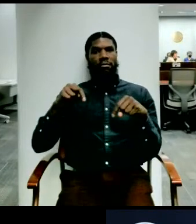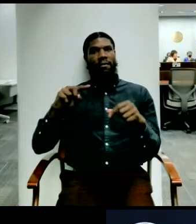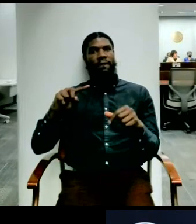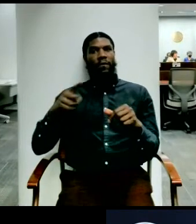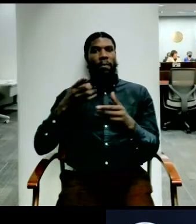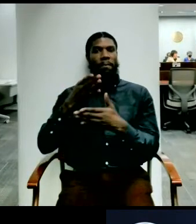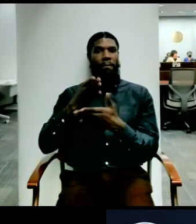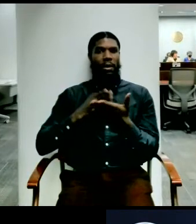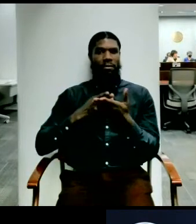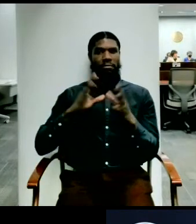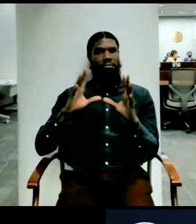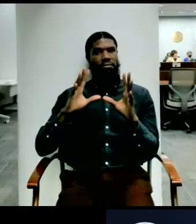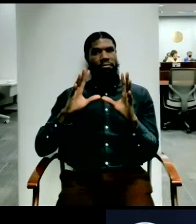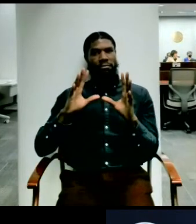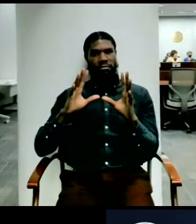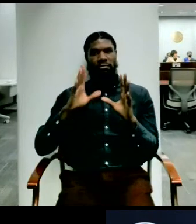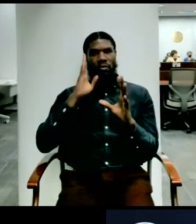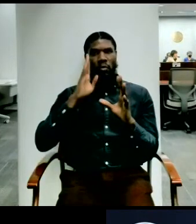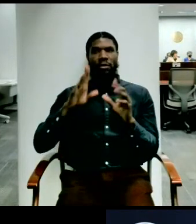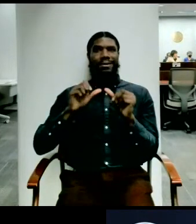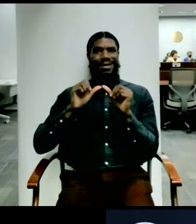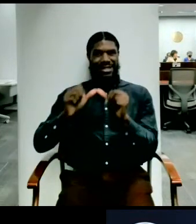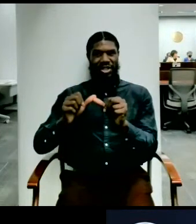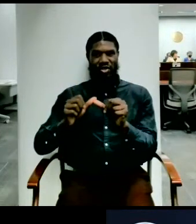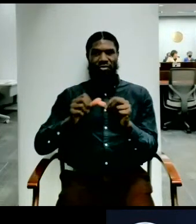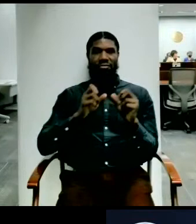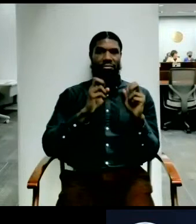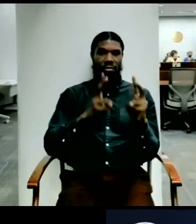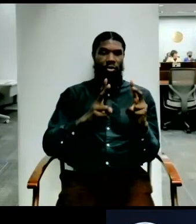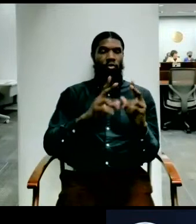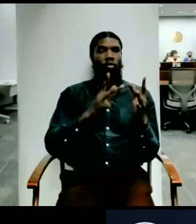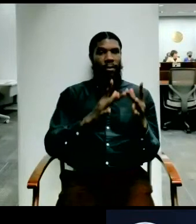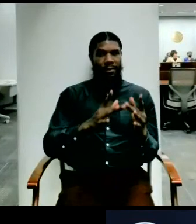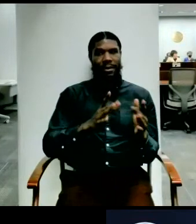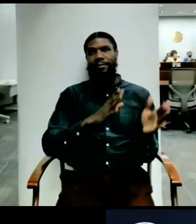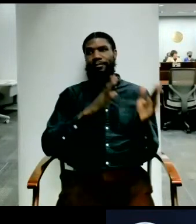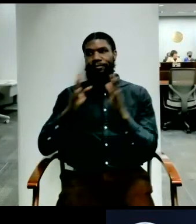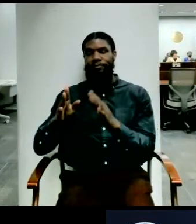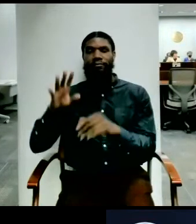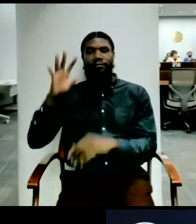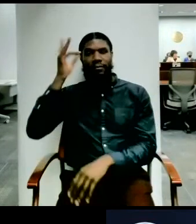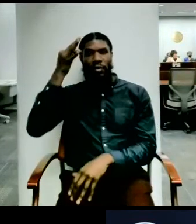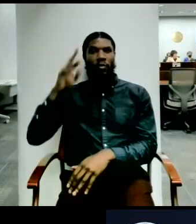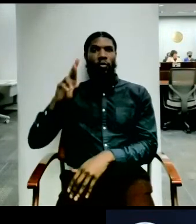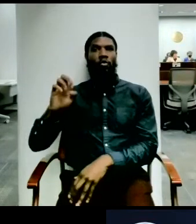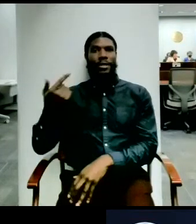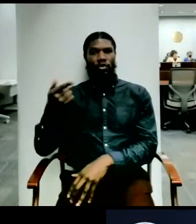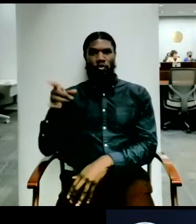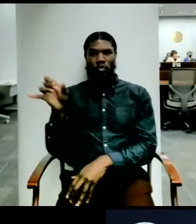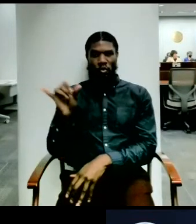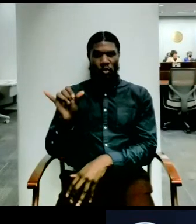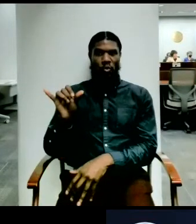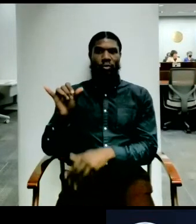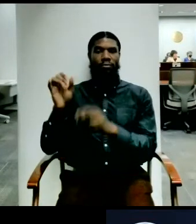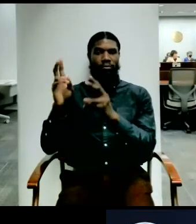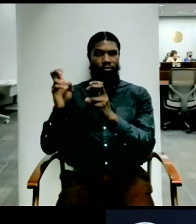We will continue to get both on our website and in the Federal Register, um as well our email box